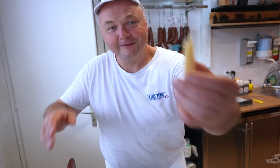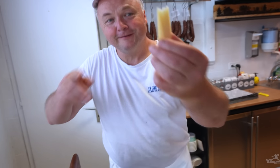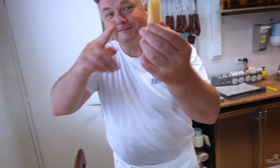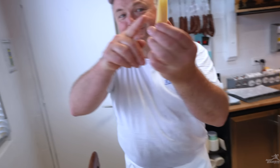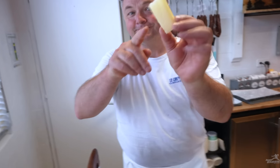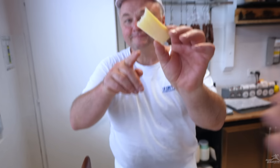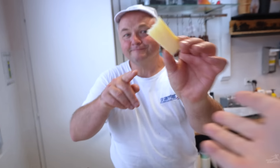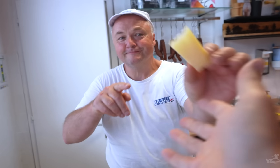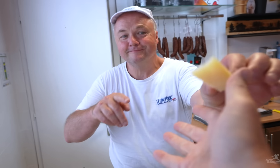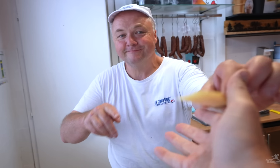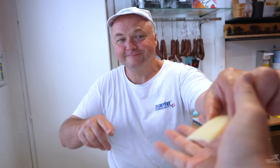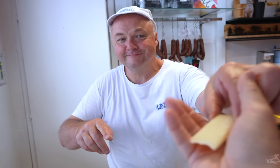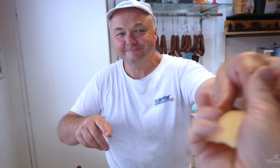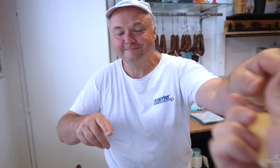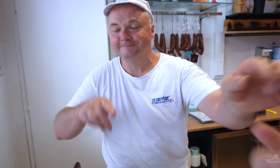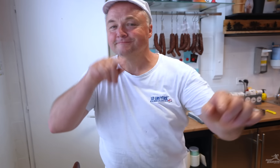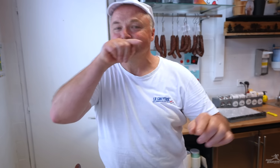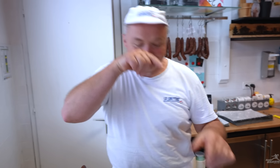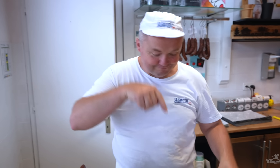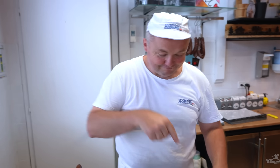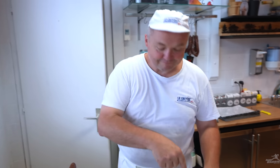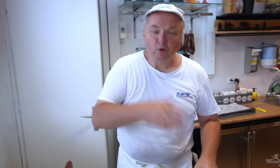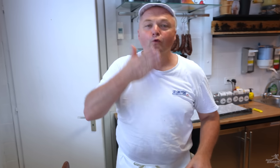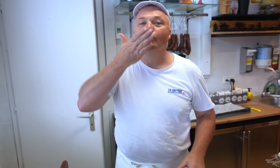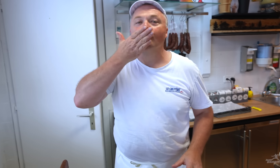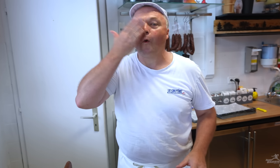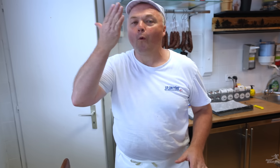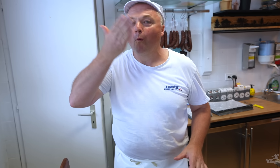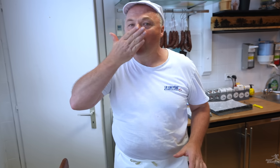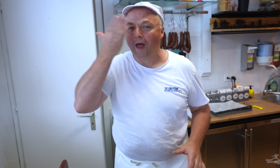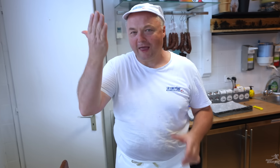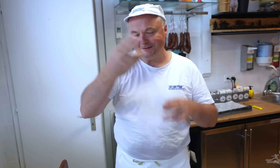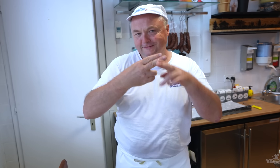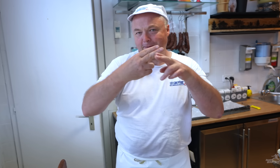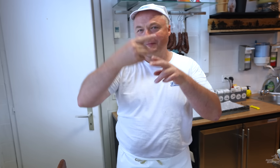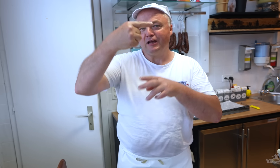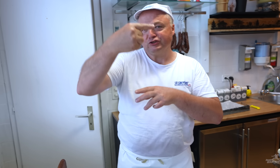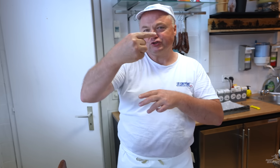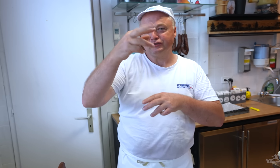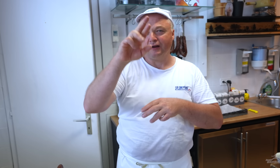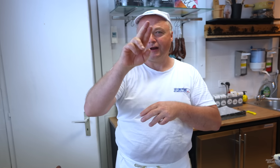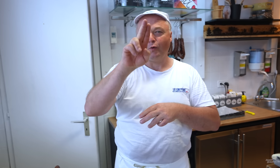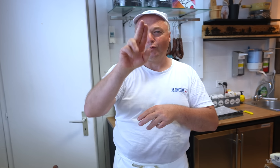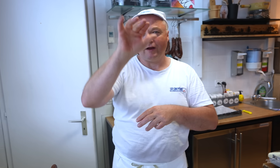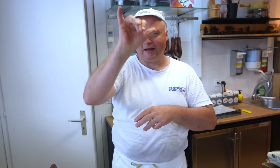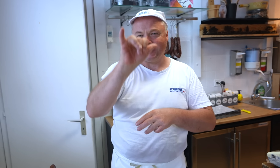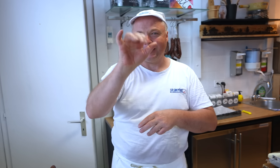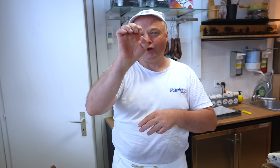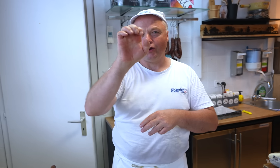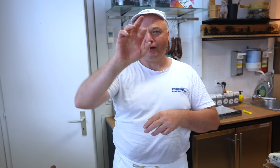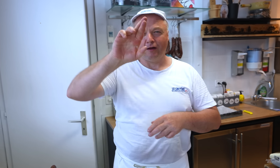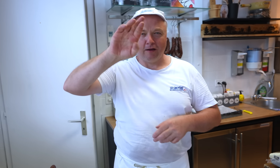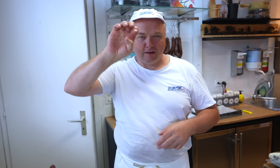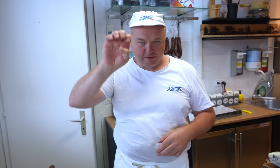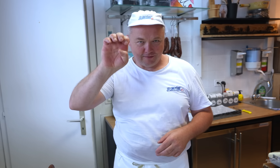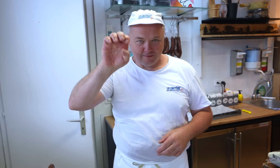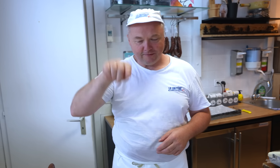This is Gruyère.